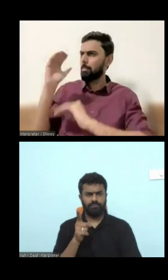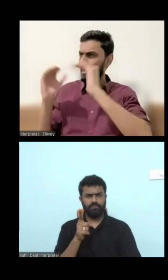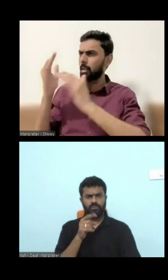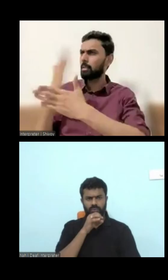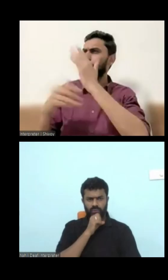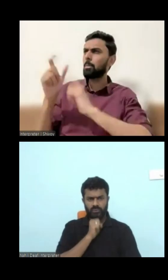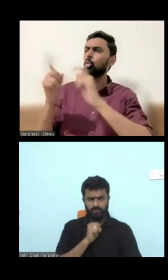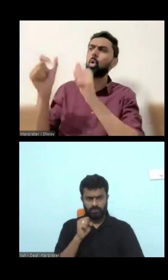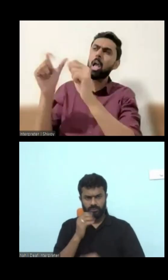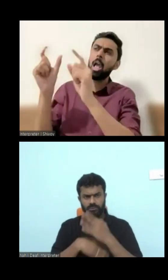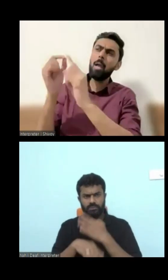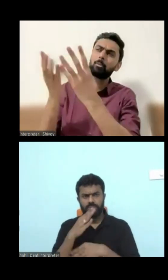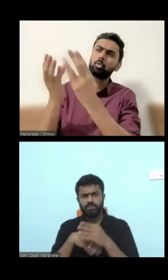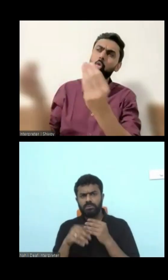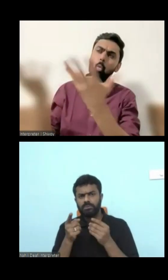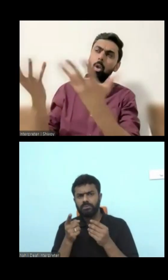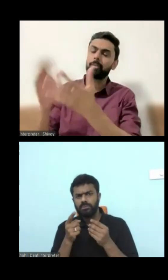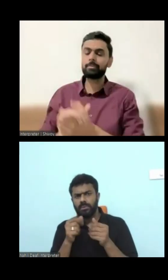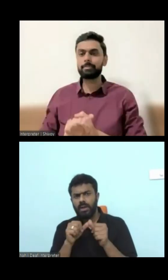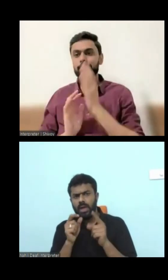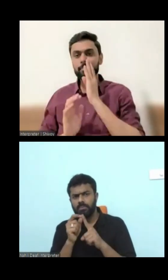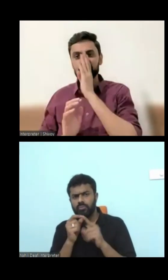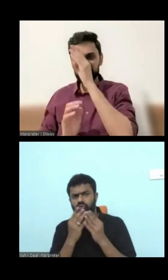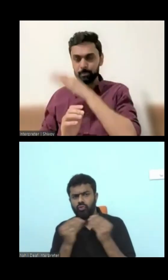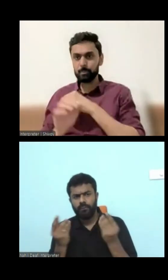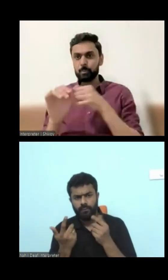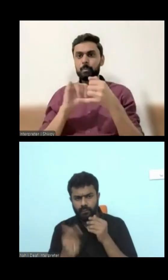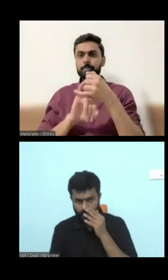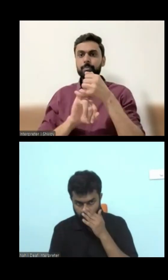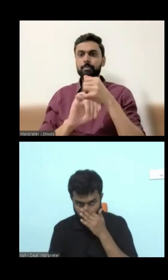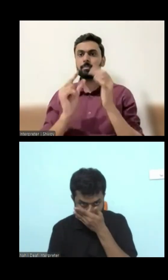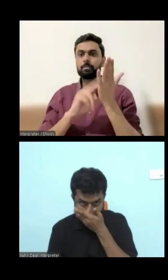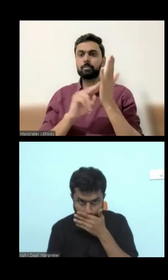Thank you, Ashutosh, for inviting me here. And thanks and hello everyone.